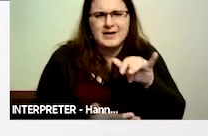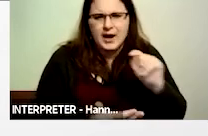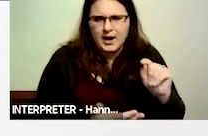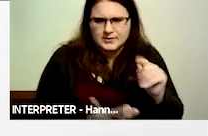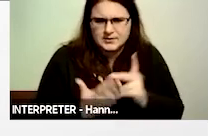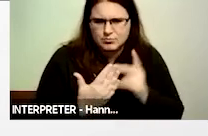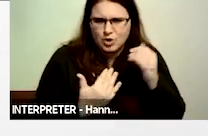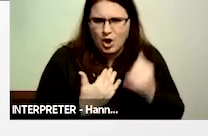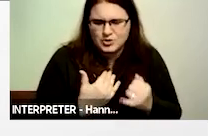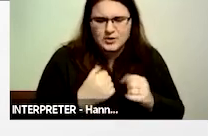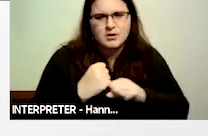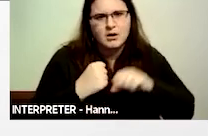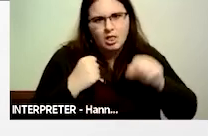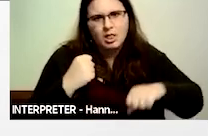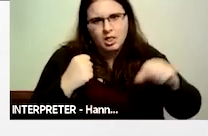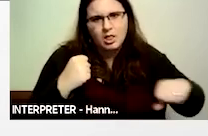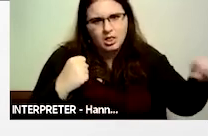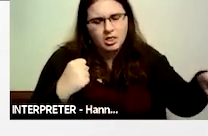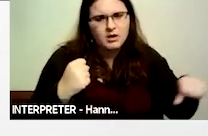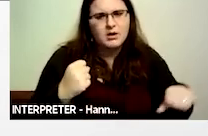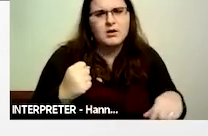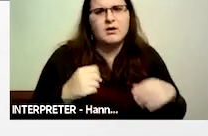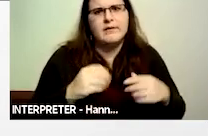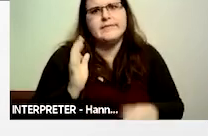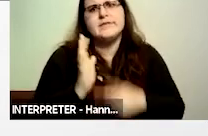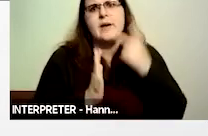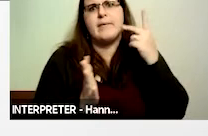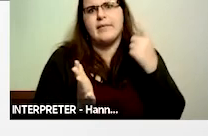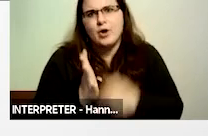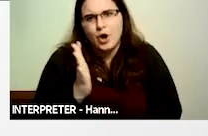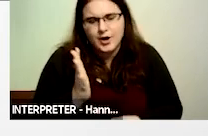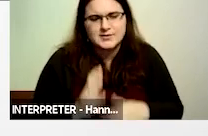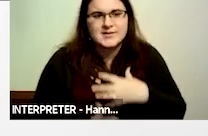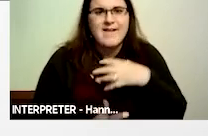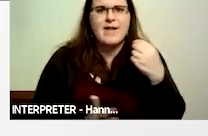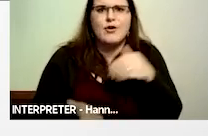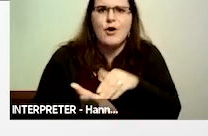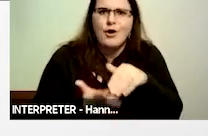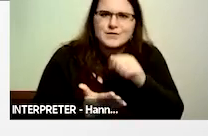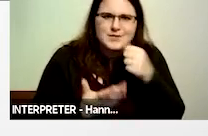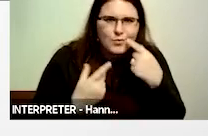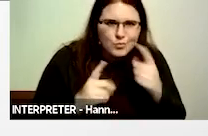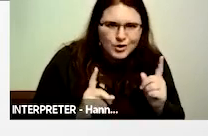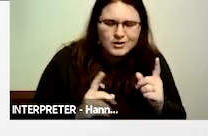least twice as expensive as it should. And it may not even it may fail anyway. Ben Woelk: Right, so we're in a very different